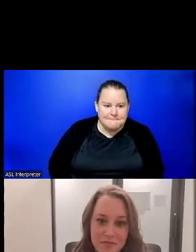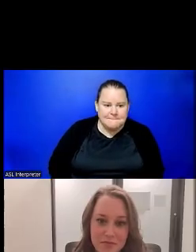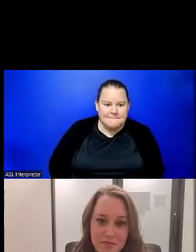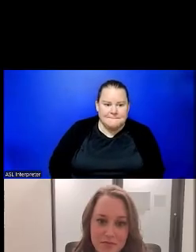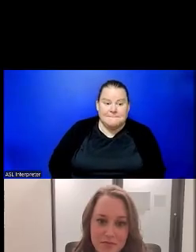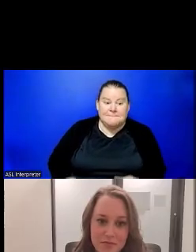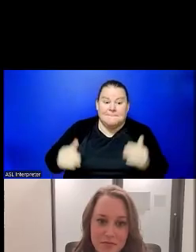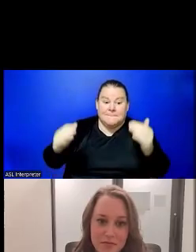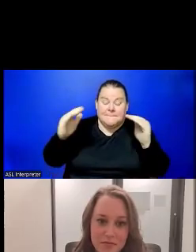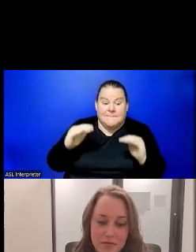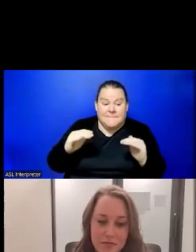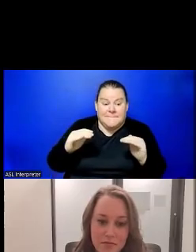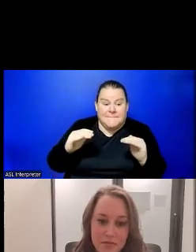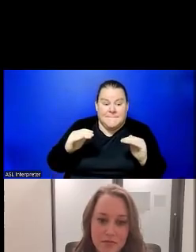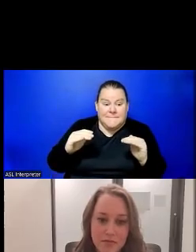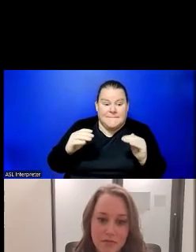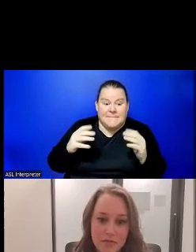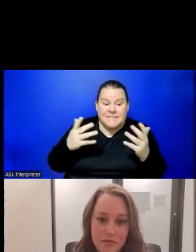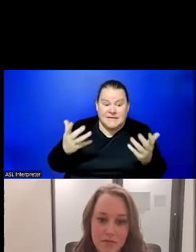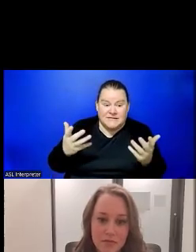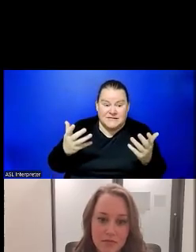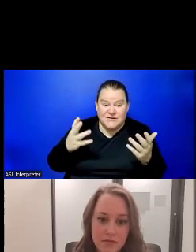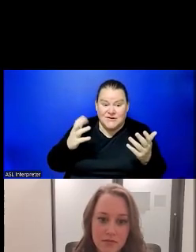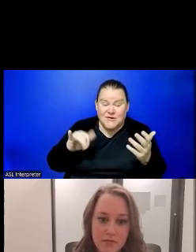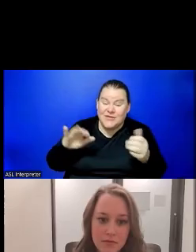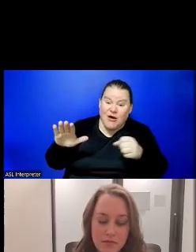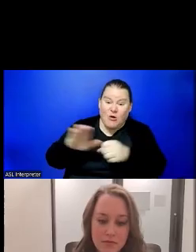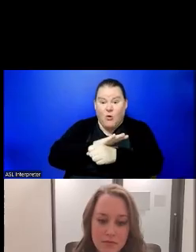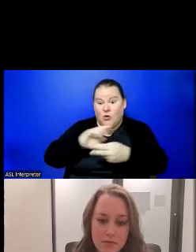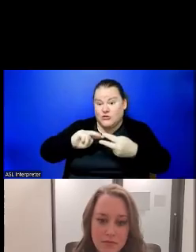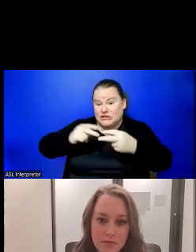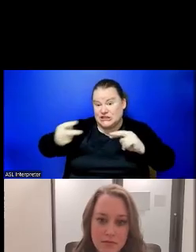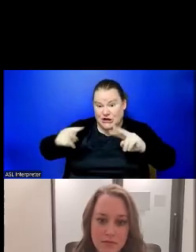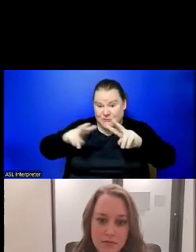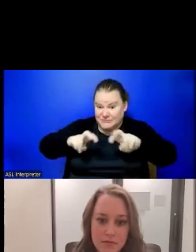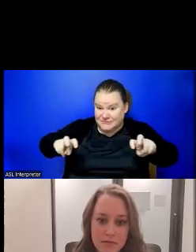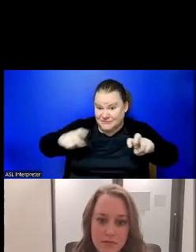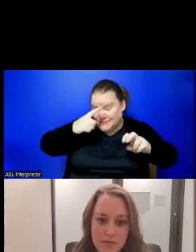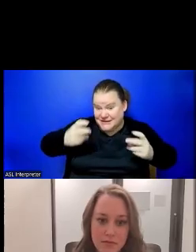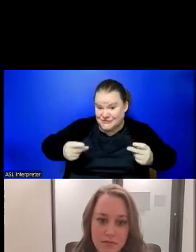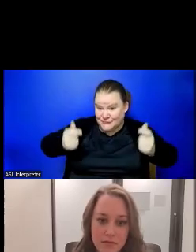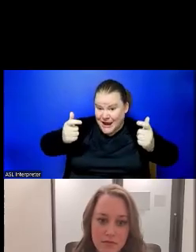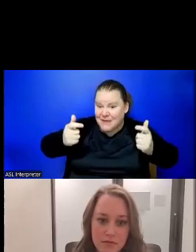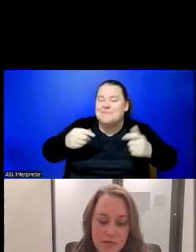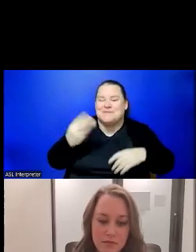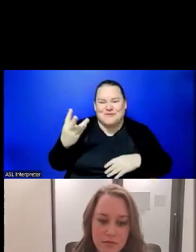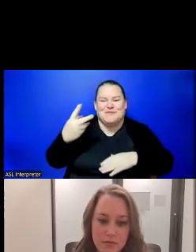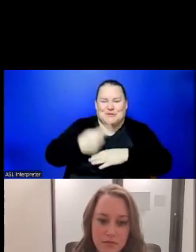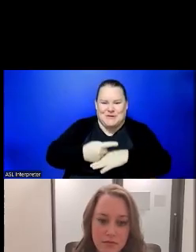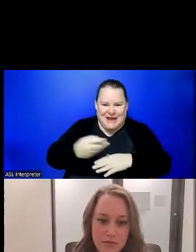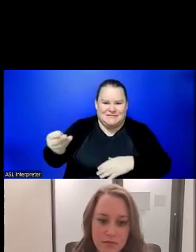So, the the rapid whole genome sequencing, because it's rapid, it does come back within a few days, and it does show that